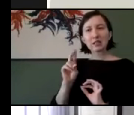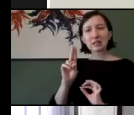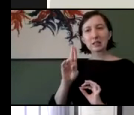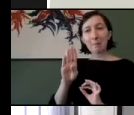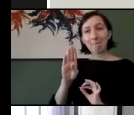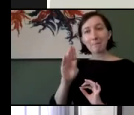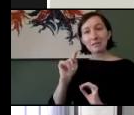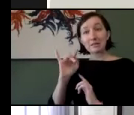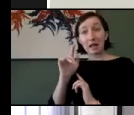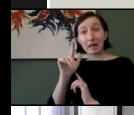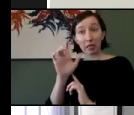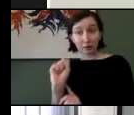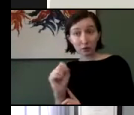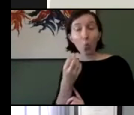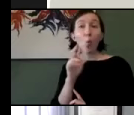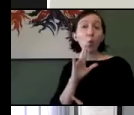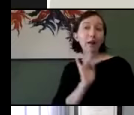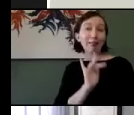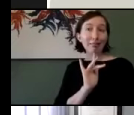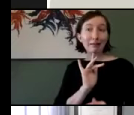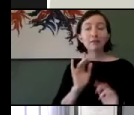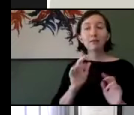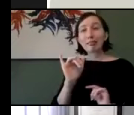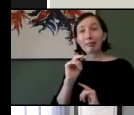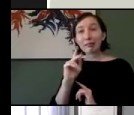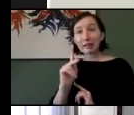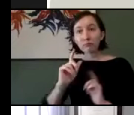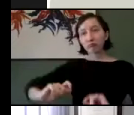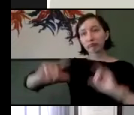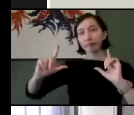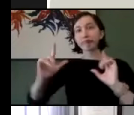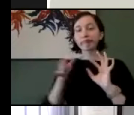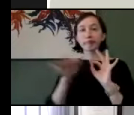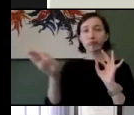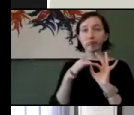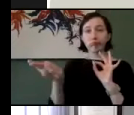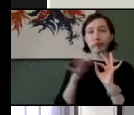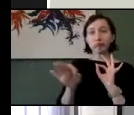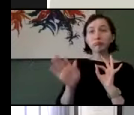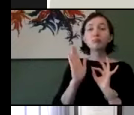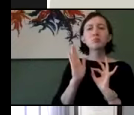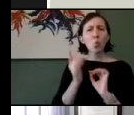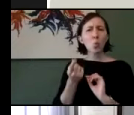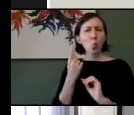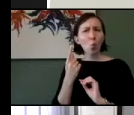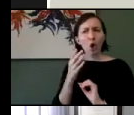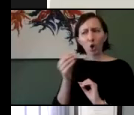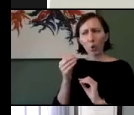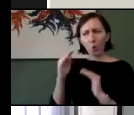to view the StreamText of the full captions. We'll get a link to put in the chat.